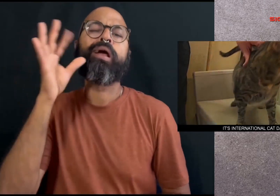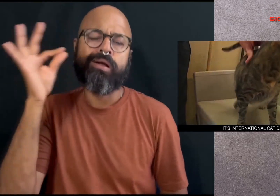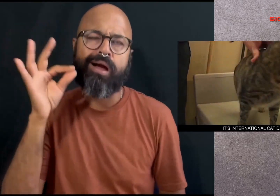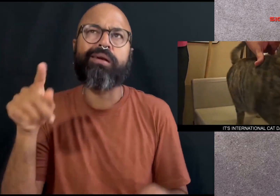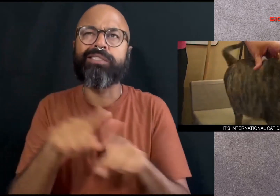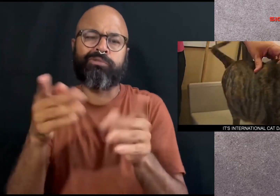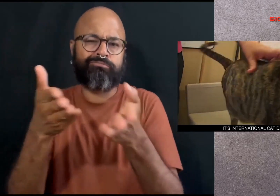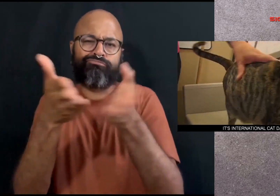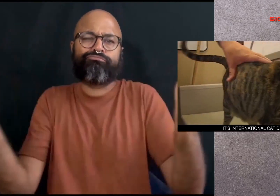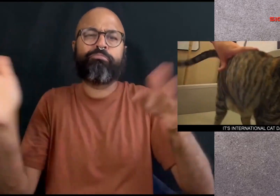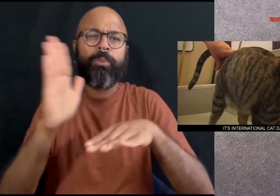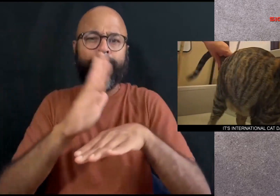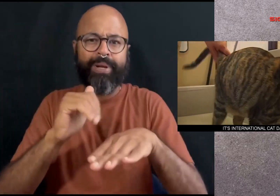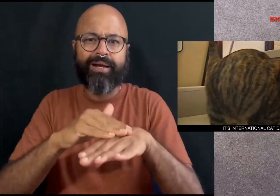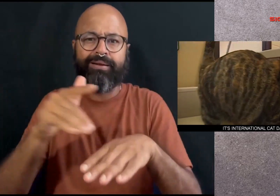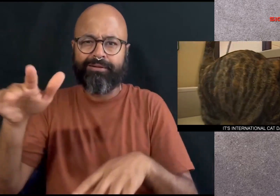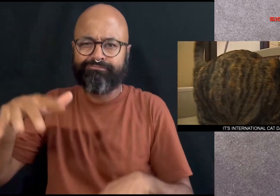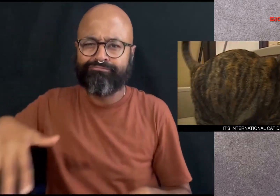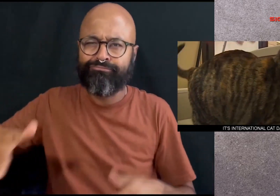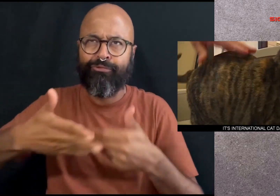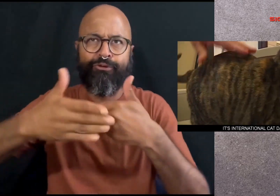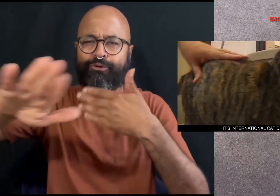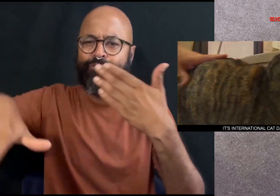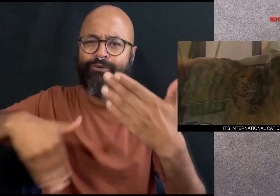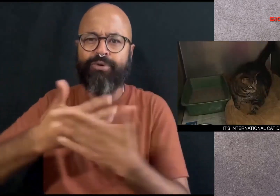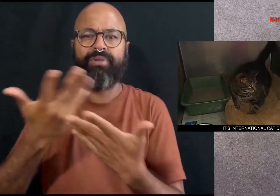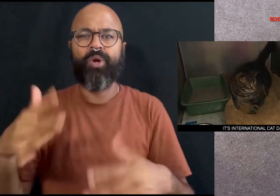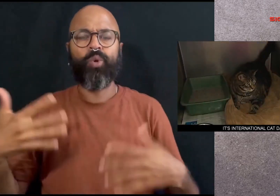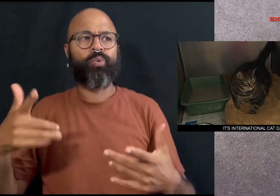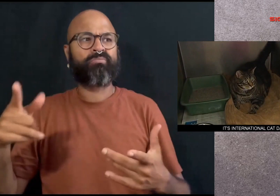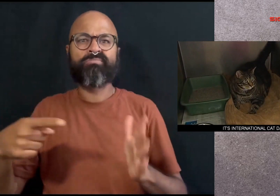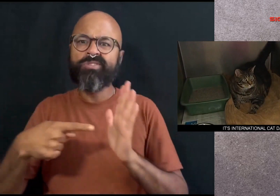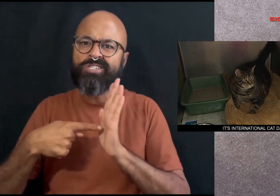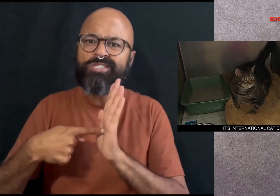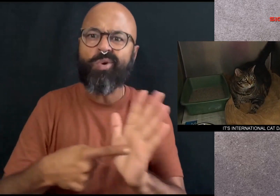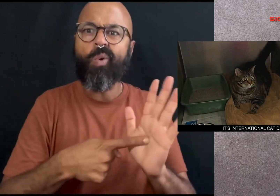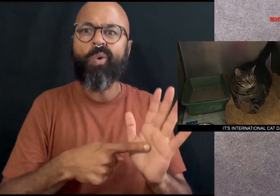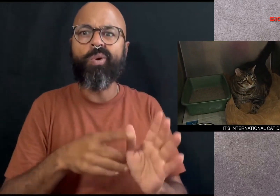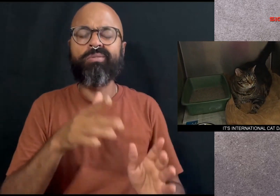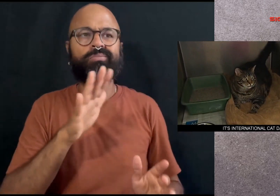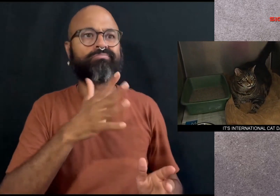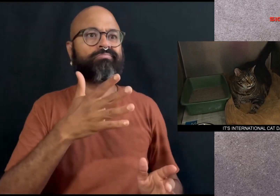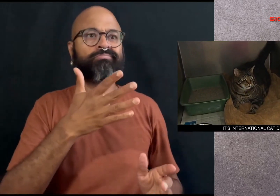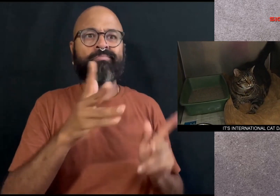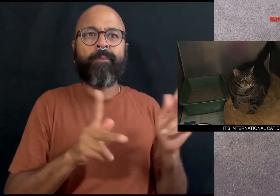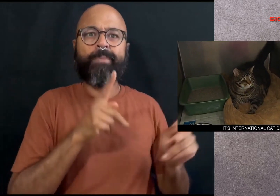Cats, as well as pets in general have been known to lower stress in people and give comfort.